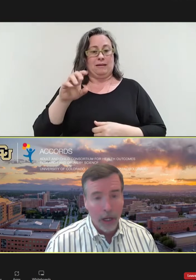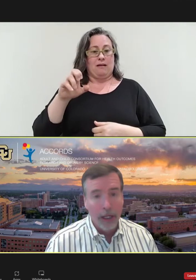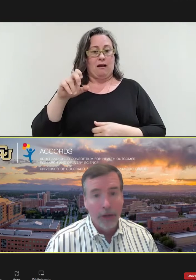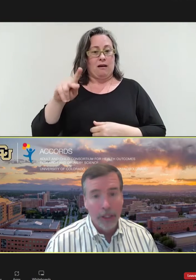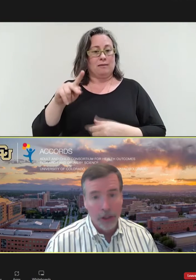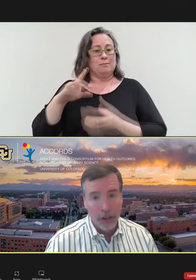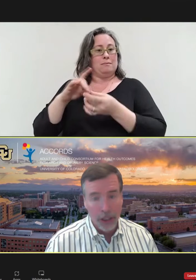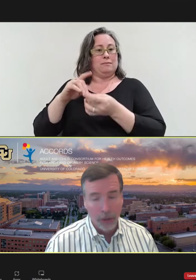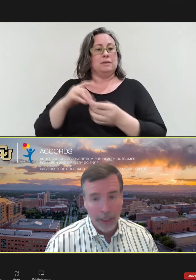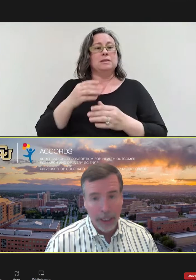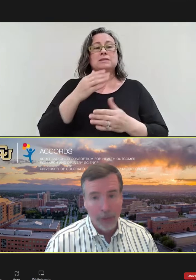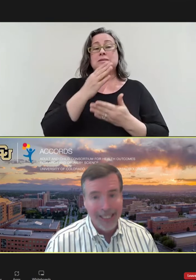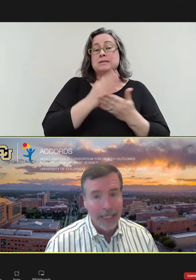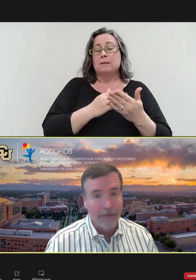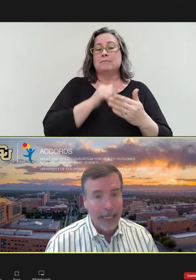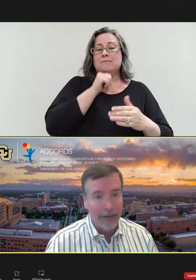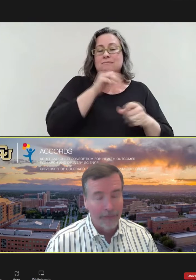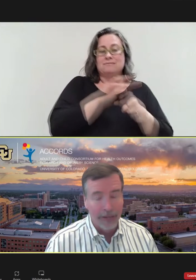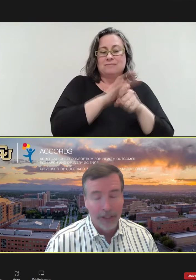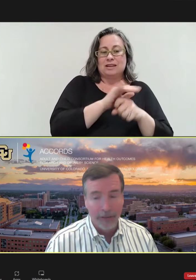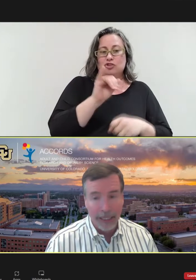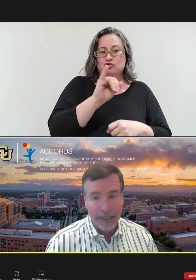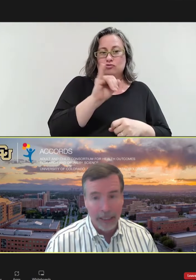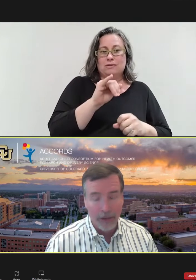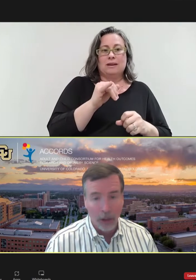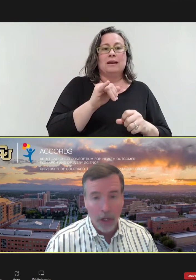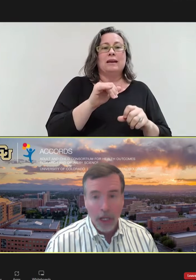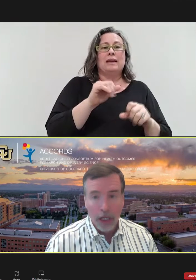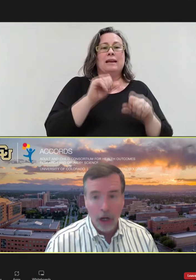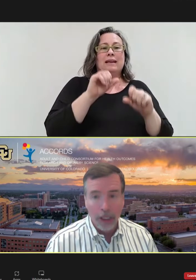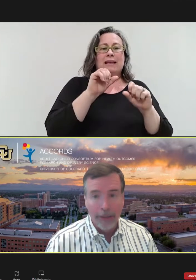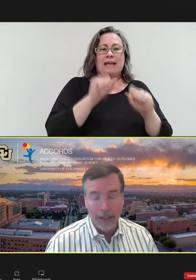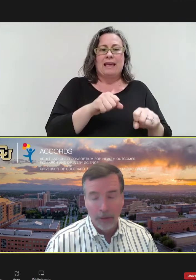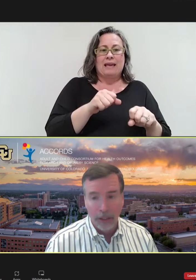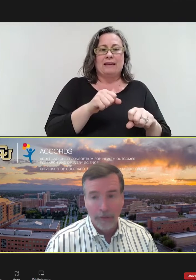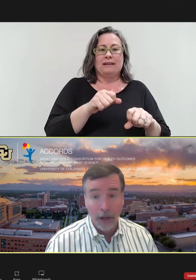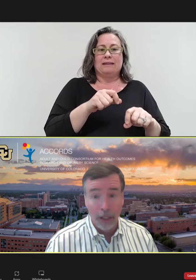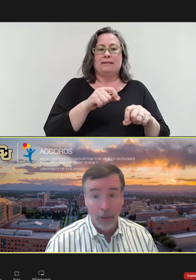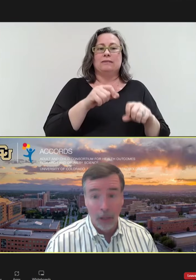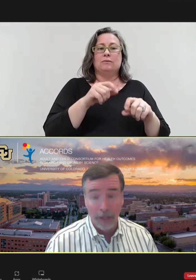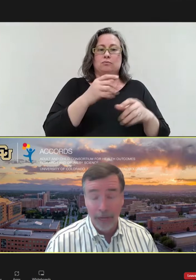underinsured children can receive VFC vaccines. So, currently that's only in federally qualified